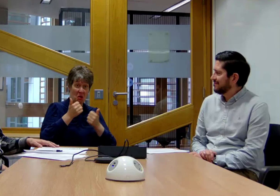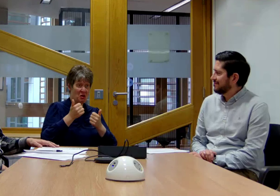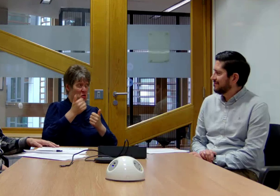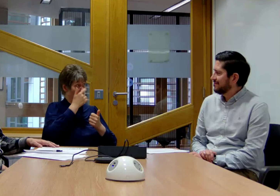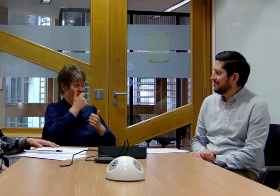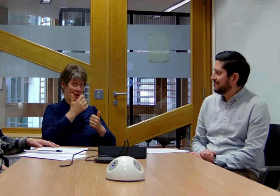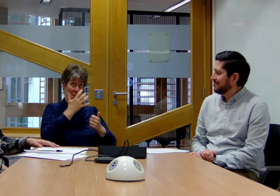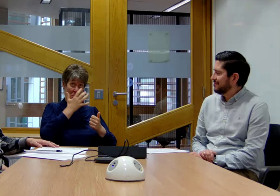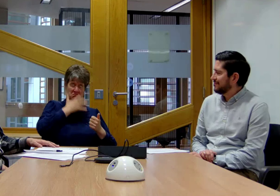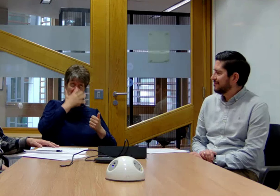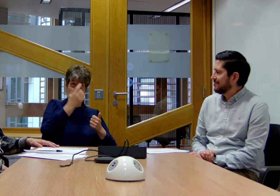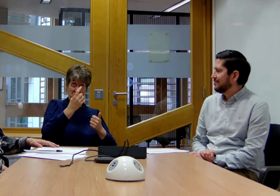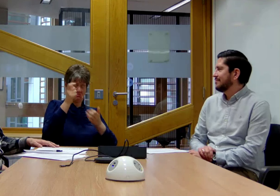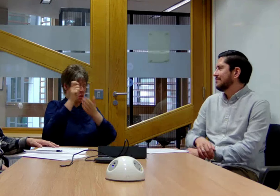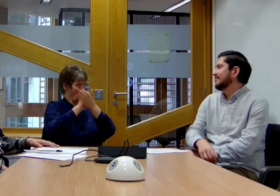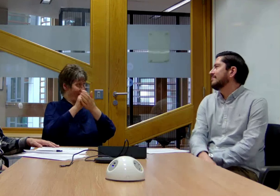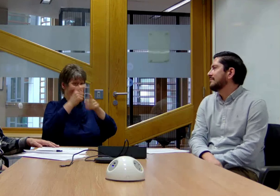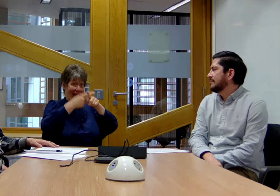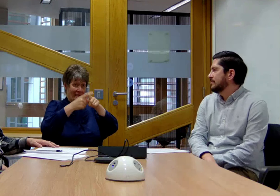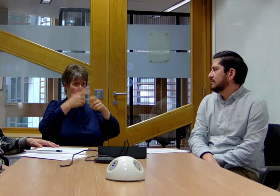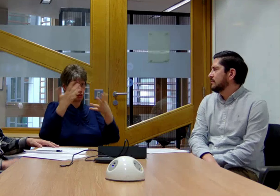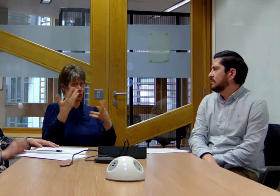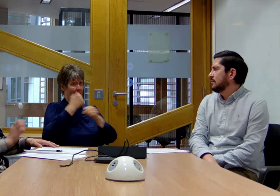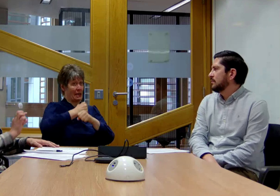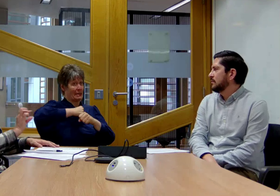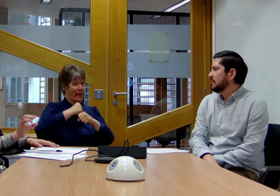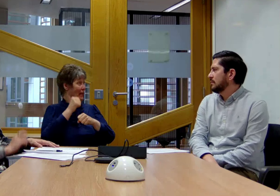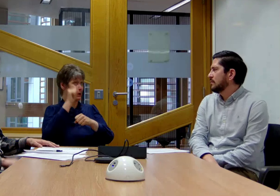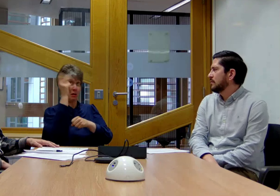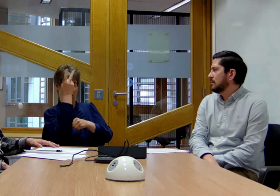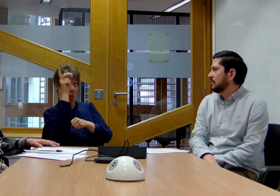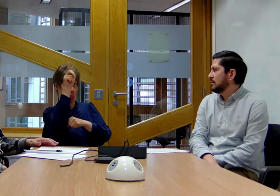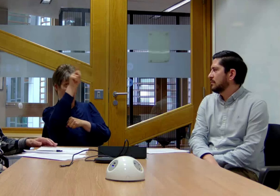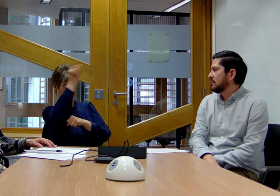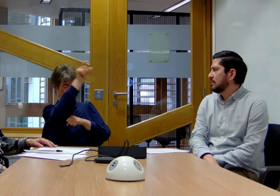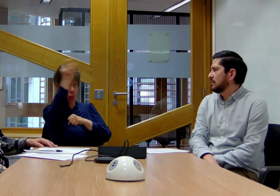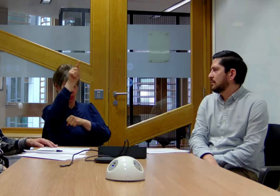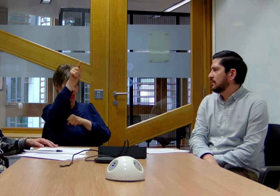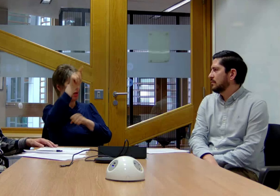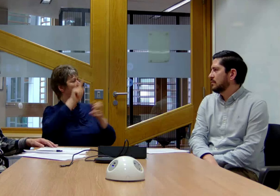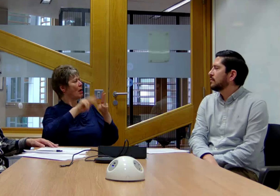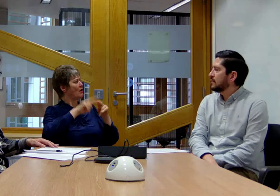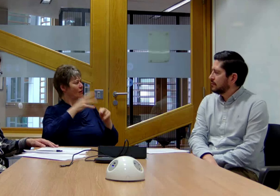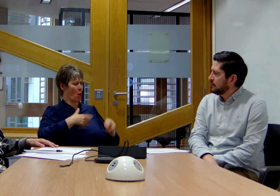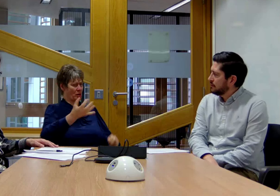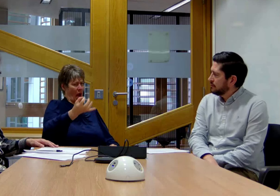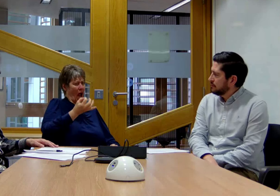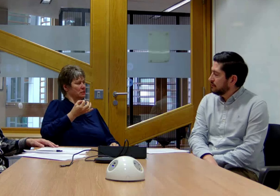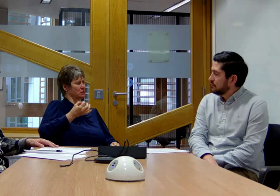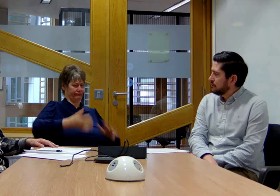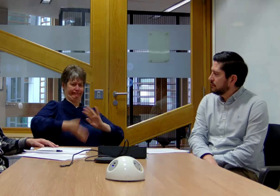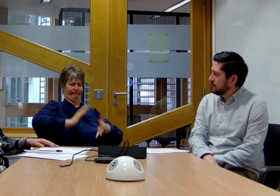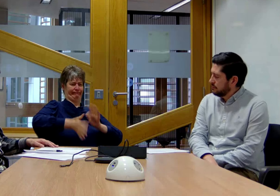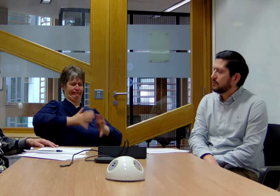and if you're happy to write your question in English or Gaelic, you can do that in Teams. You can find that in the bar at the top of Teams.